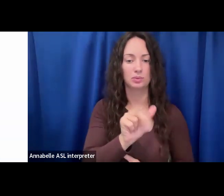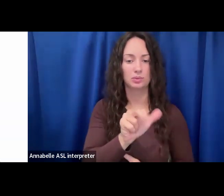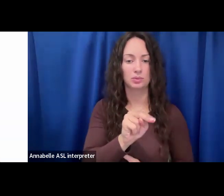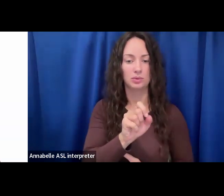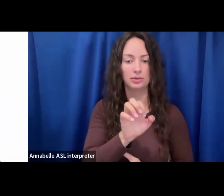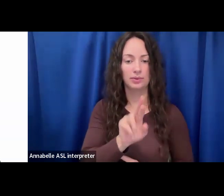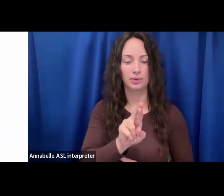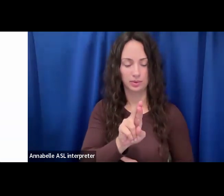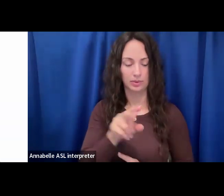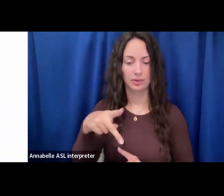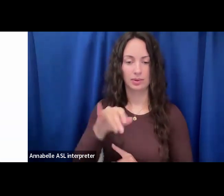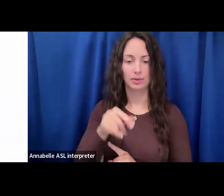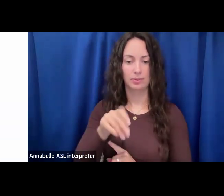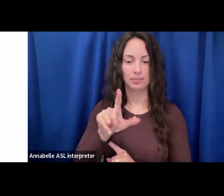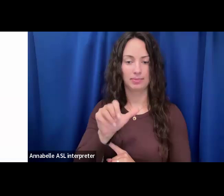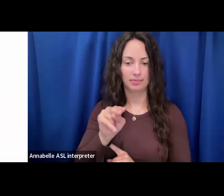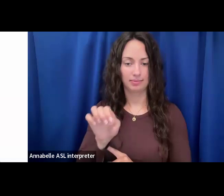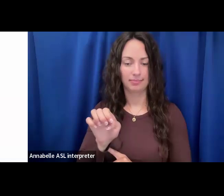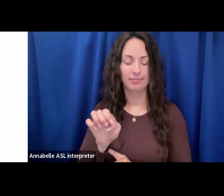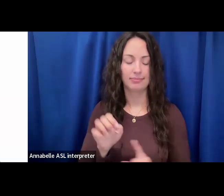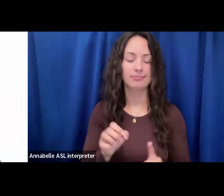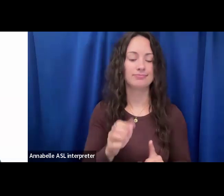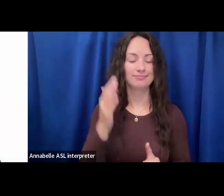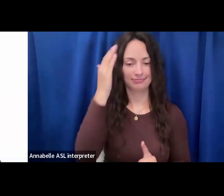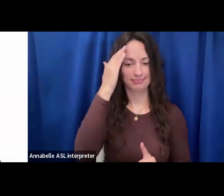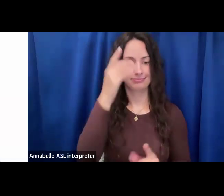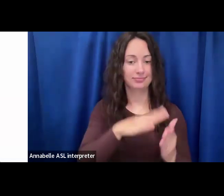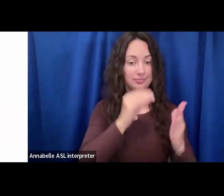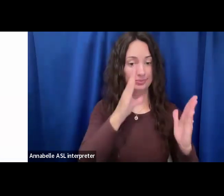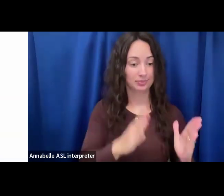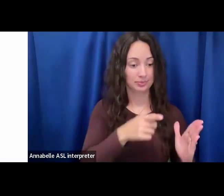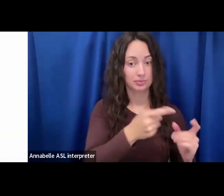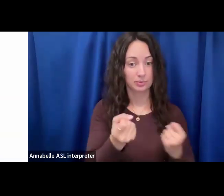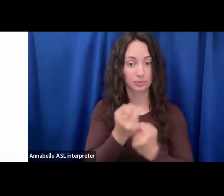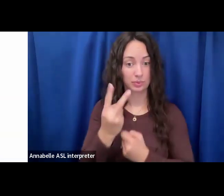a lot of -- sometimes a lot of students in the two your courses are able to facilitate